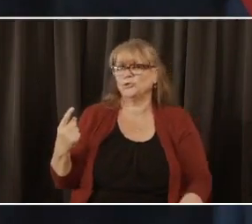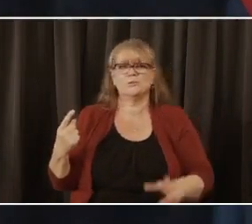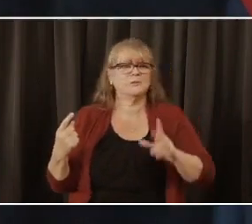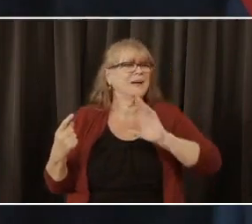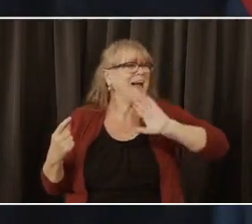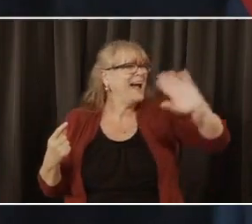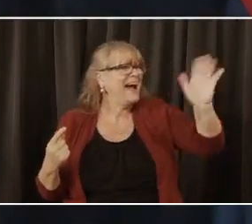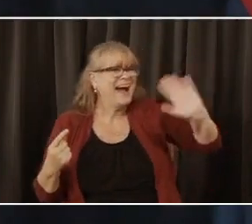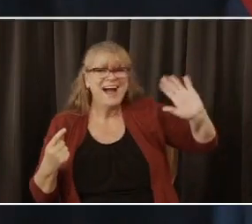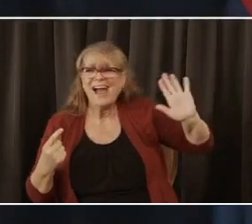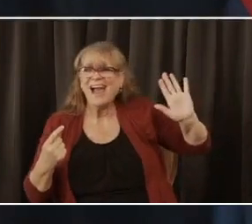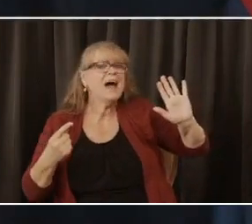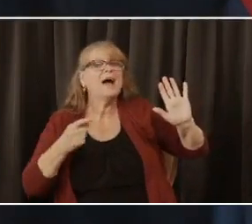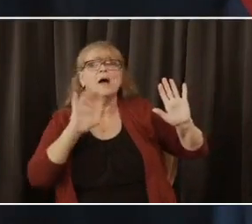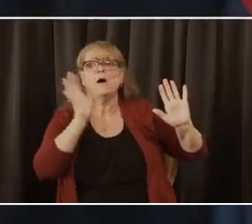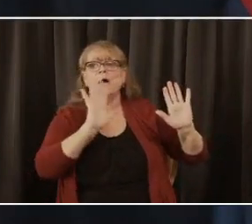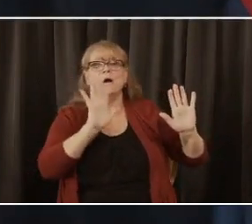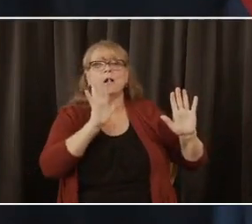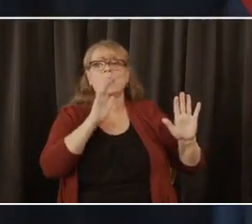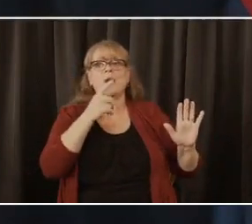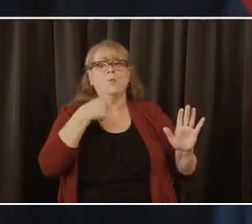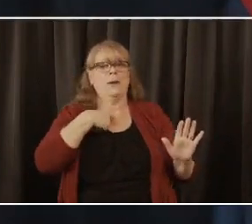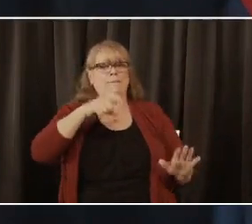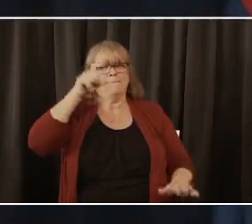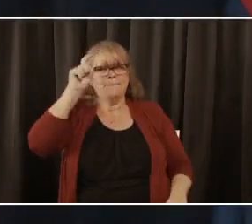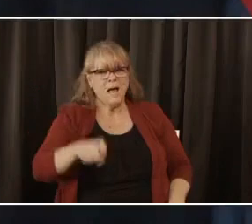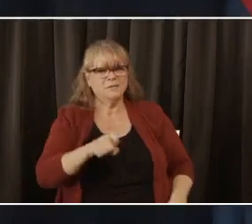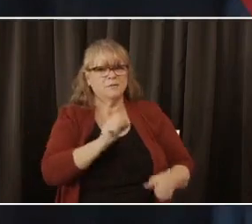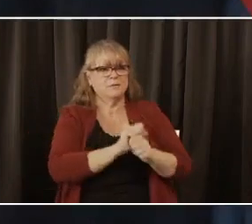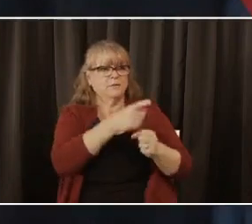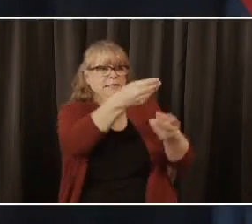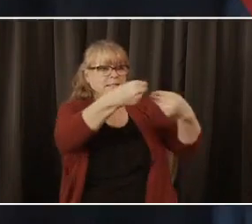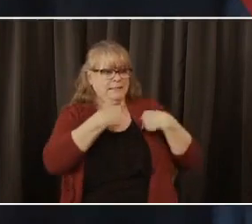And in doing that we save Coloradans millions of dollars that unfortunately some other states lost